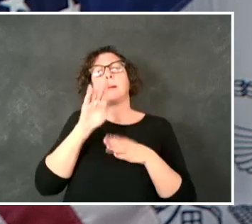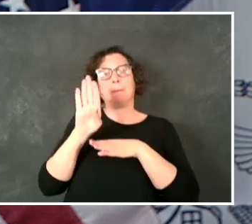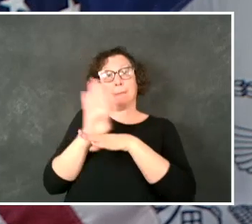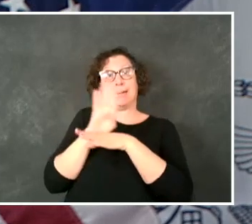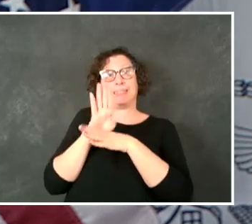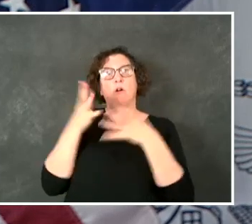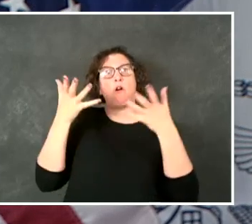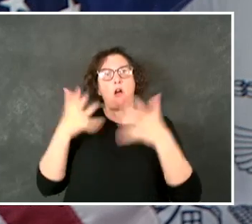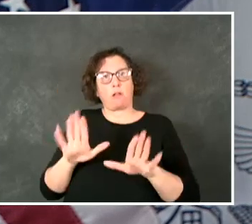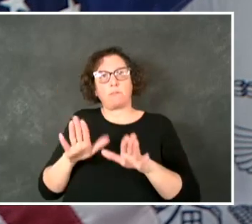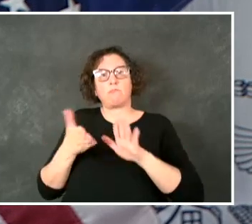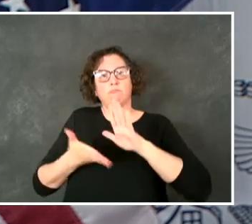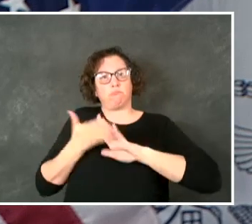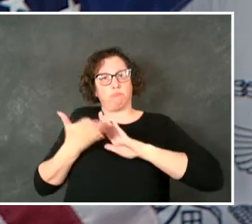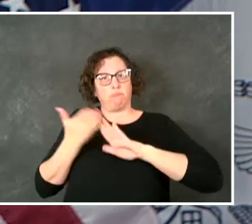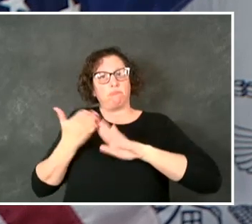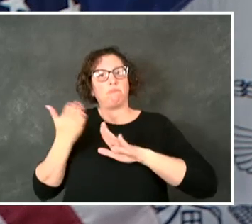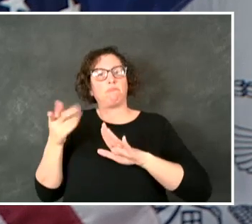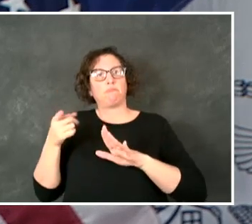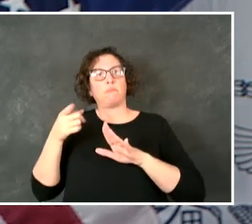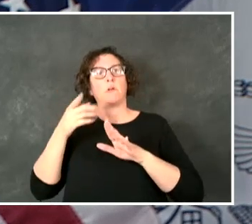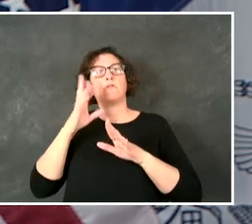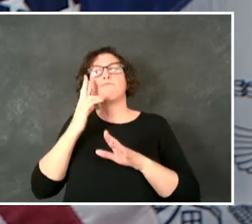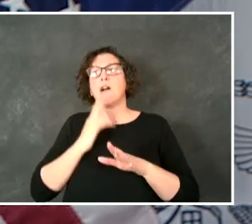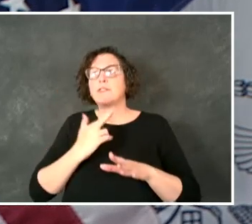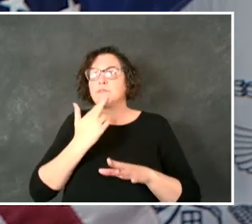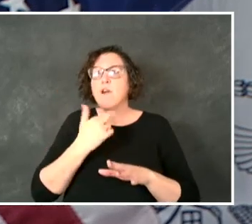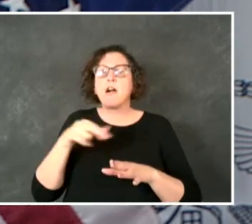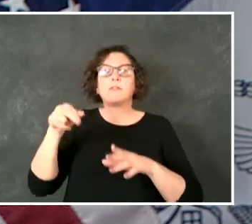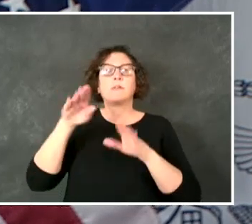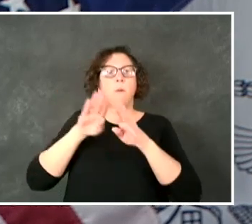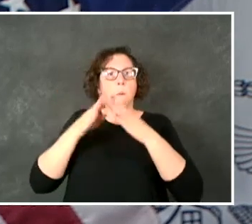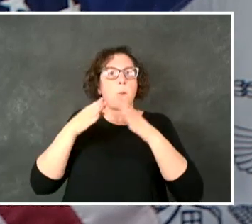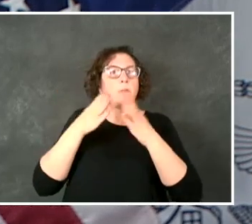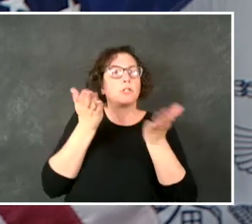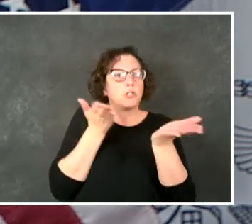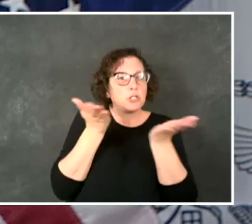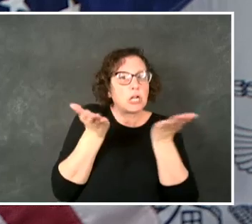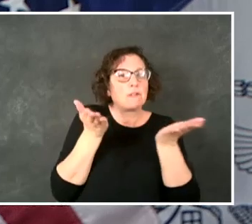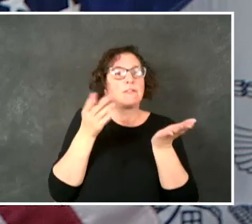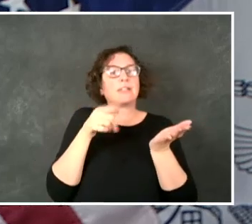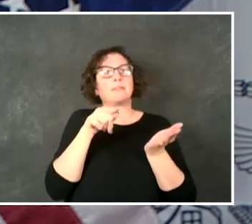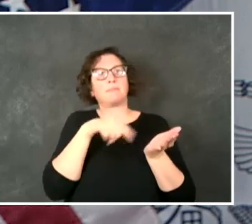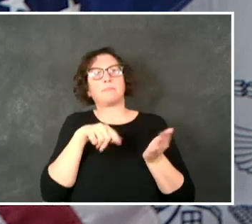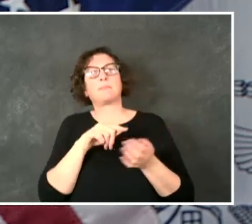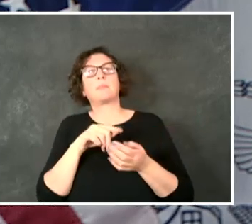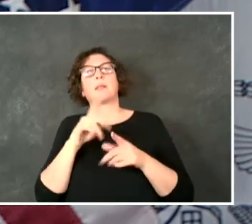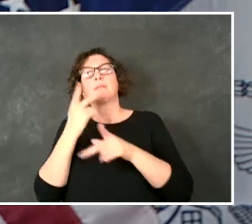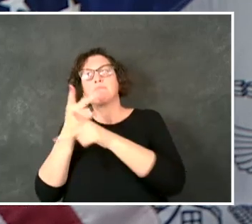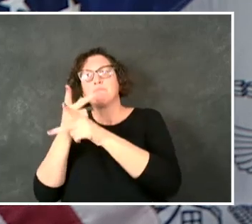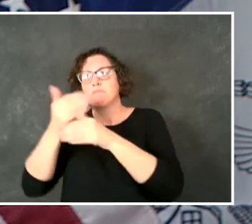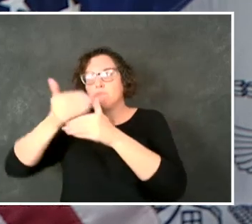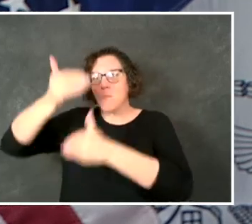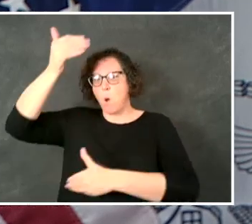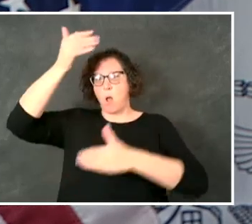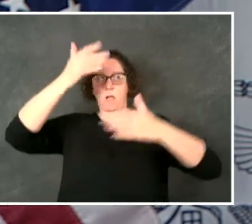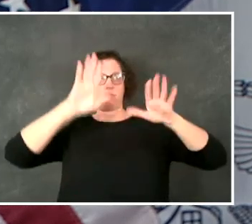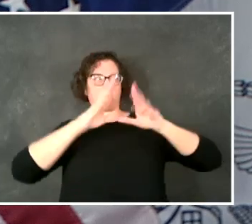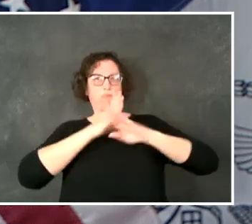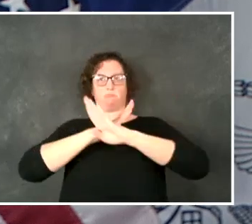MASK, GLOVES AND SOCIAL DISTANCING. WHEN DO YOU SEE OTHER BUSINESSES OPENING WITH THE SAME PROTOCOL OR HOTER BUSINESSES THAT COULD OPEN